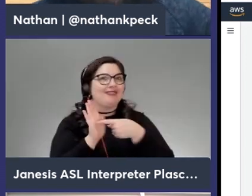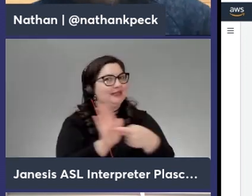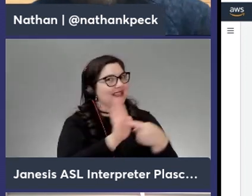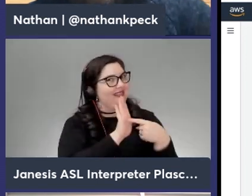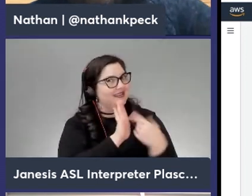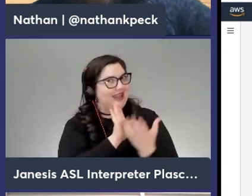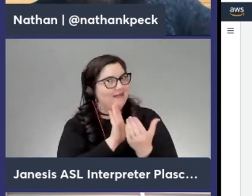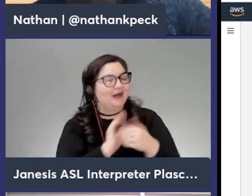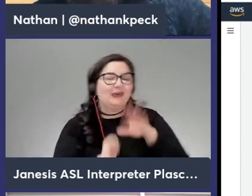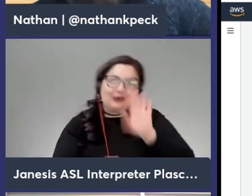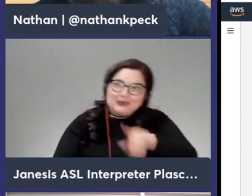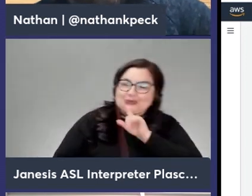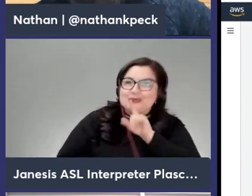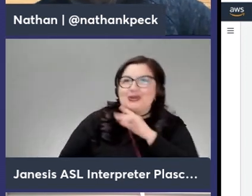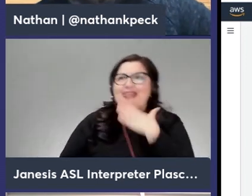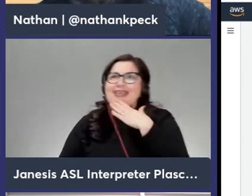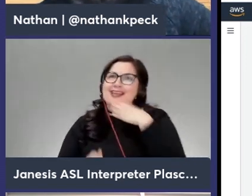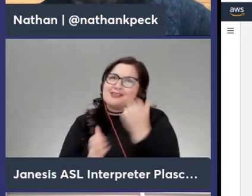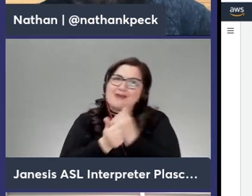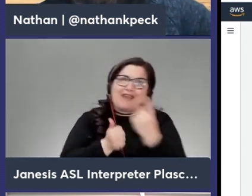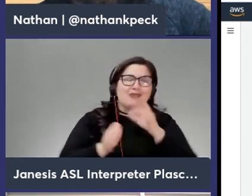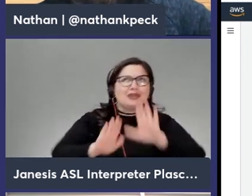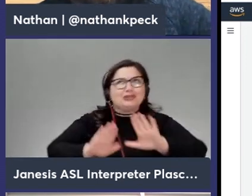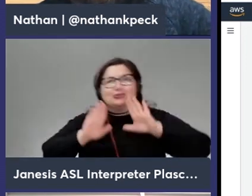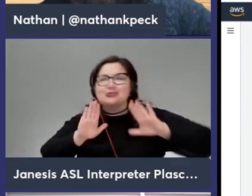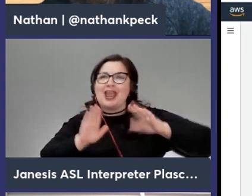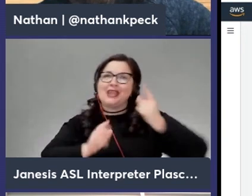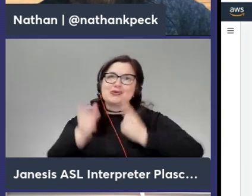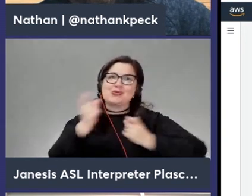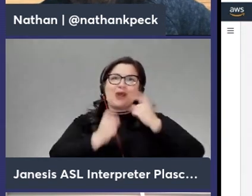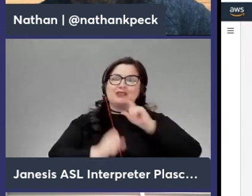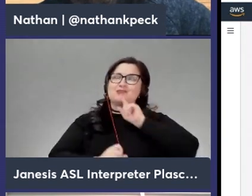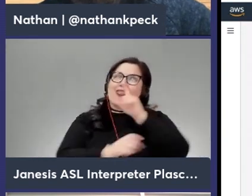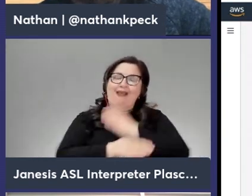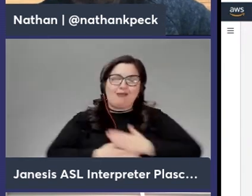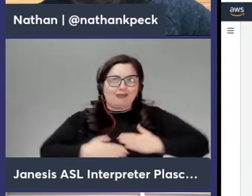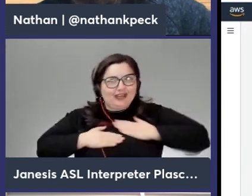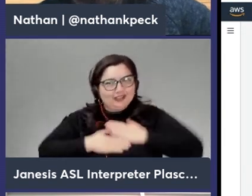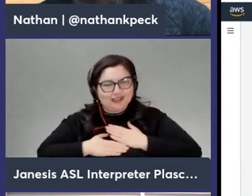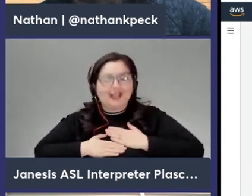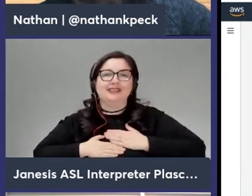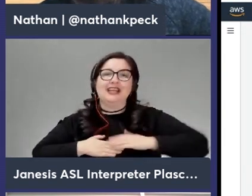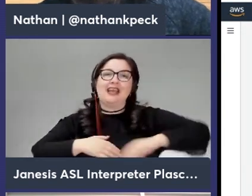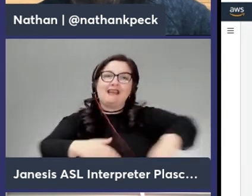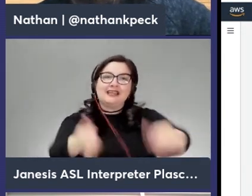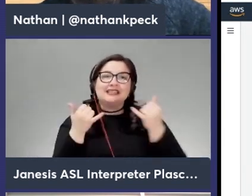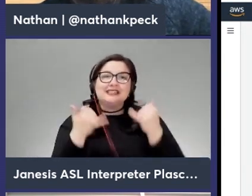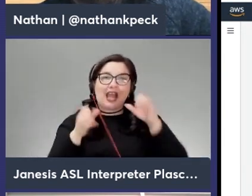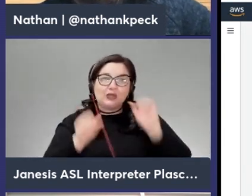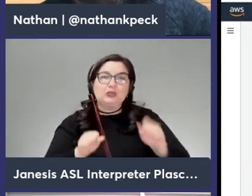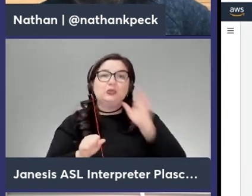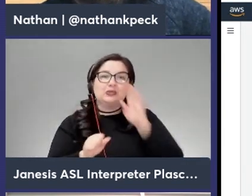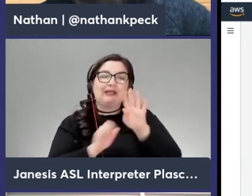Yeah, thank you, everyone. These are great questions, appreciate it. So then you can also specify your backup window.